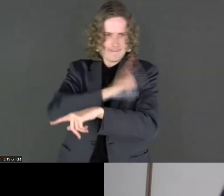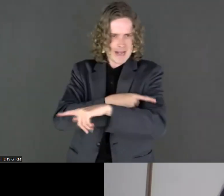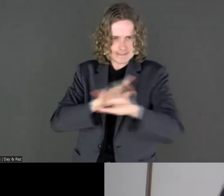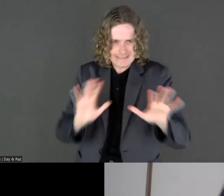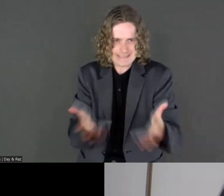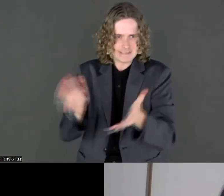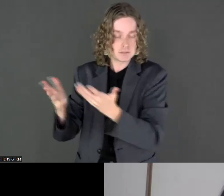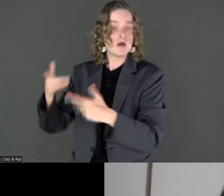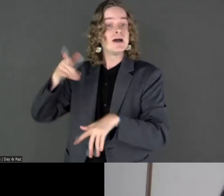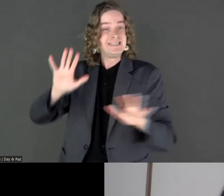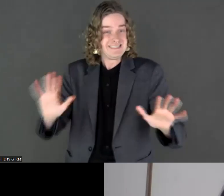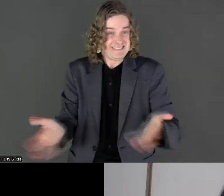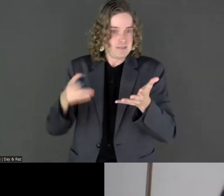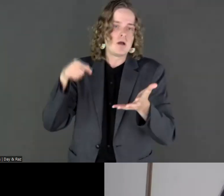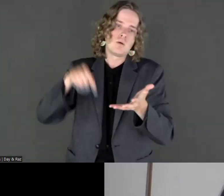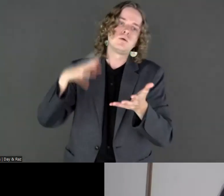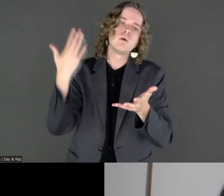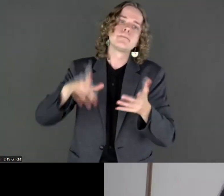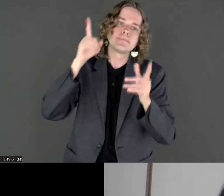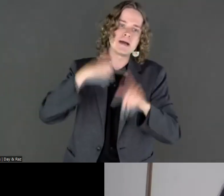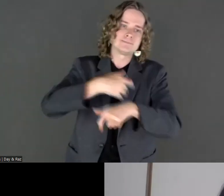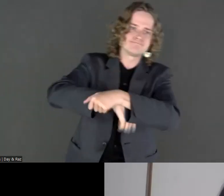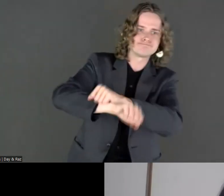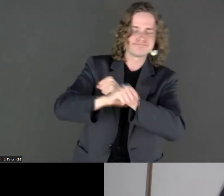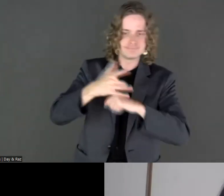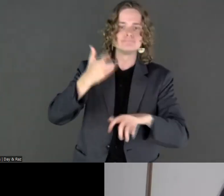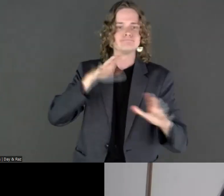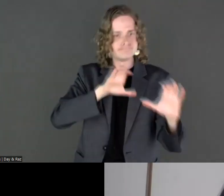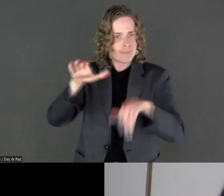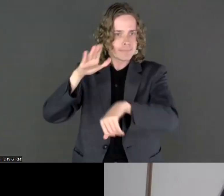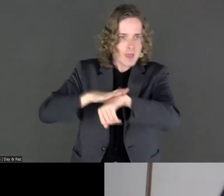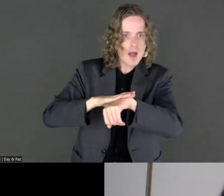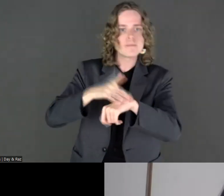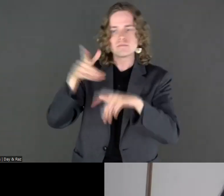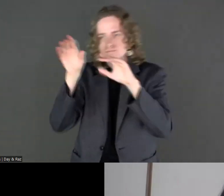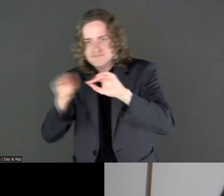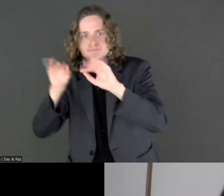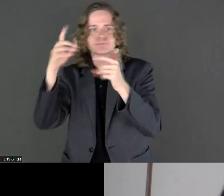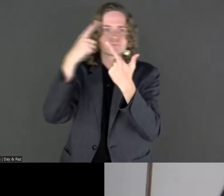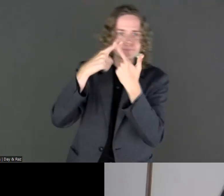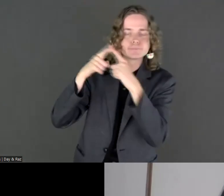and investment. We also heard I thought, an interesting point that preparedness actions